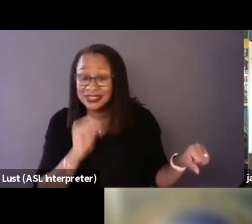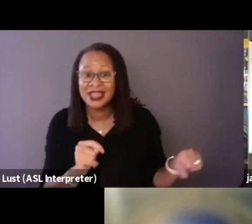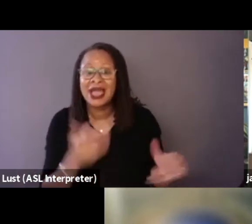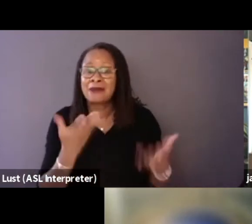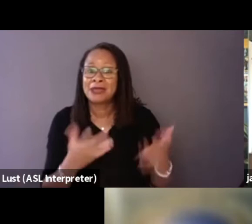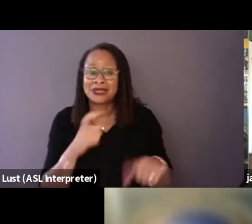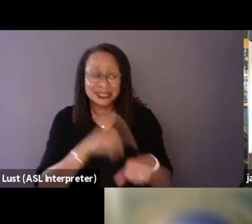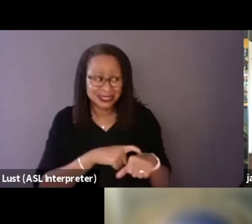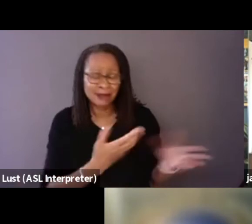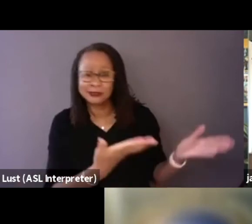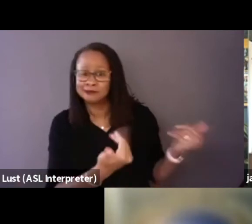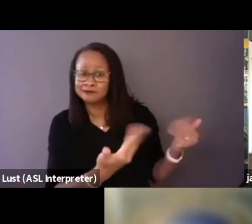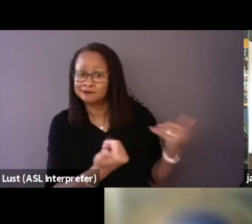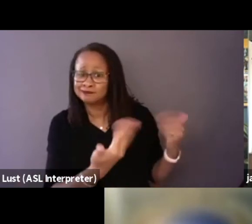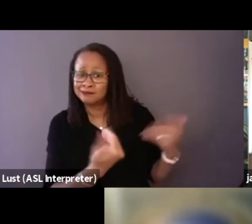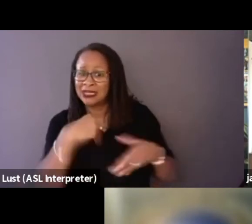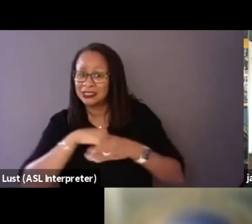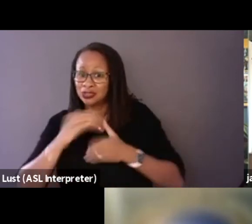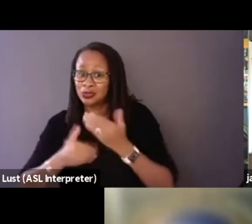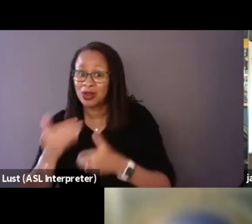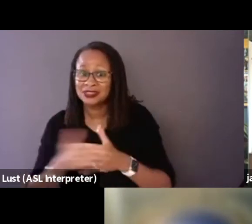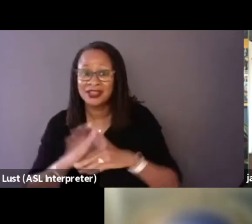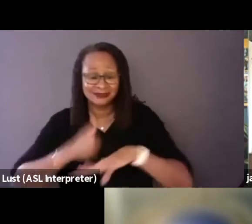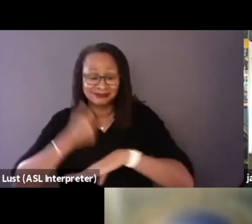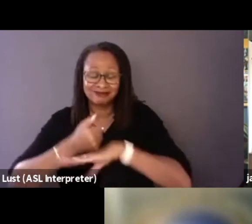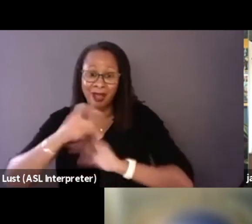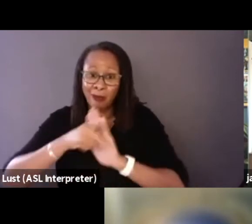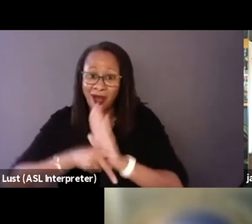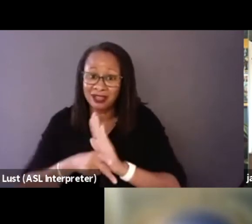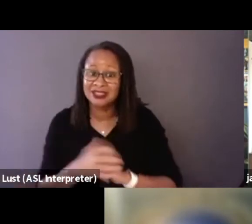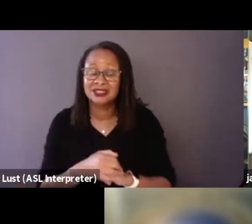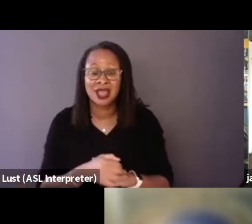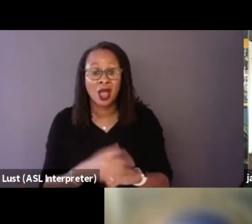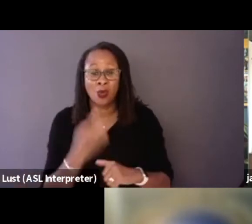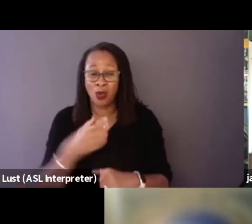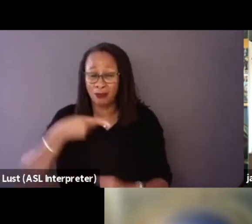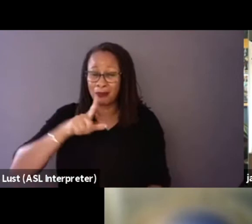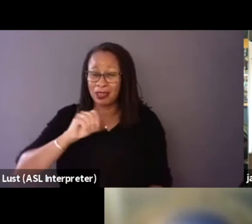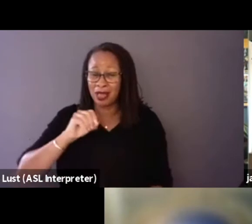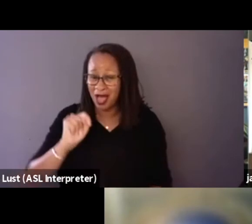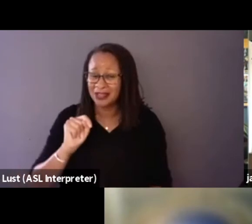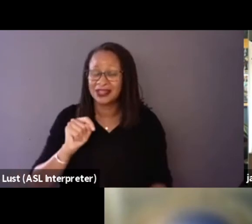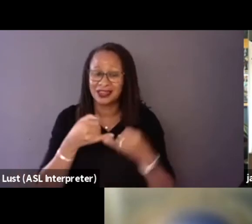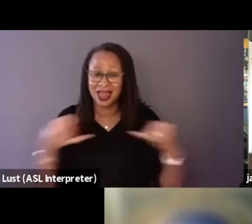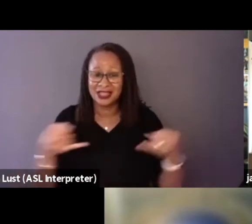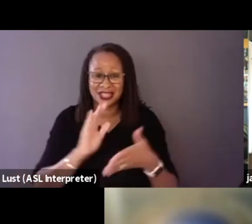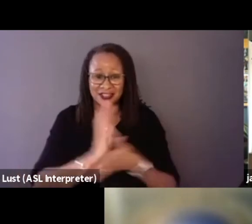into the process of formulating policy. And one of the plot lines in the film that wasn't fully articulated, 'cause we just had to make choices for the edit